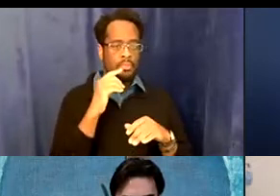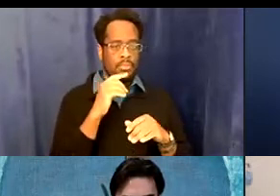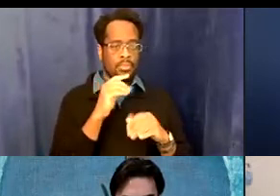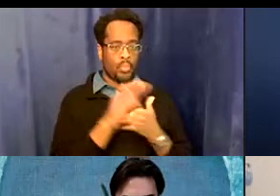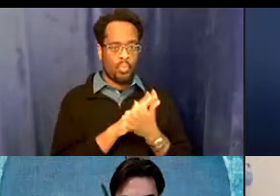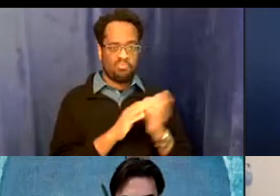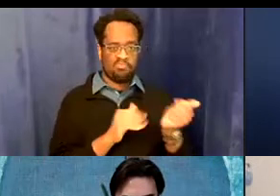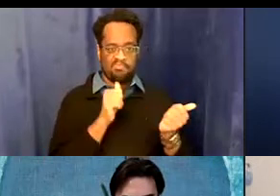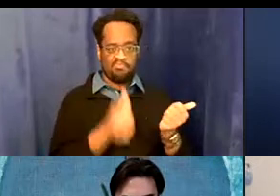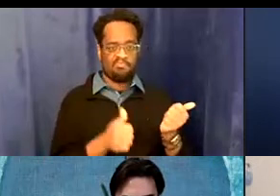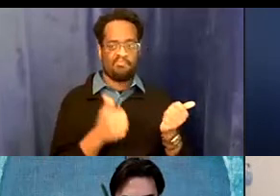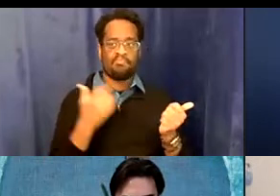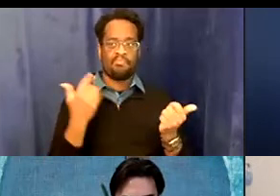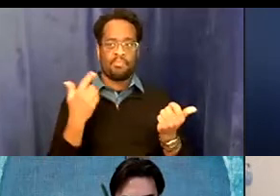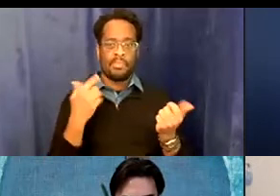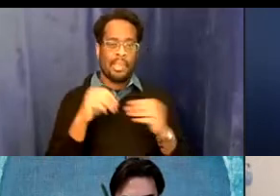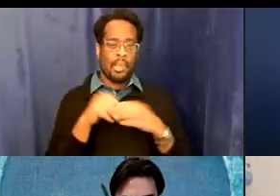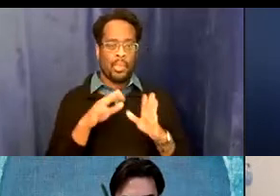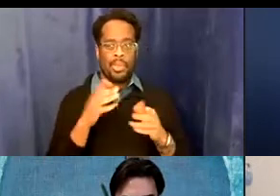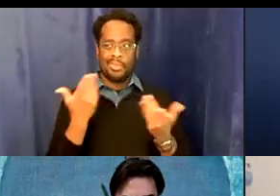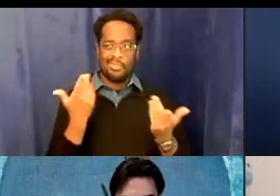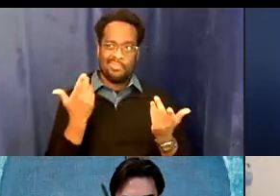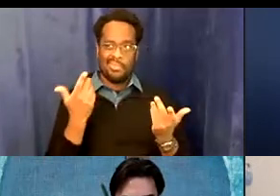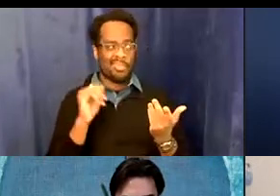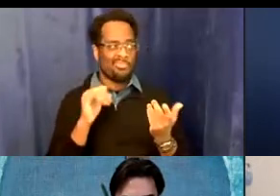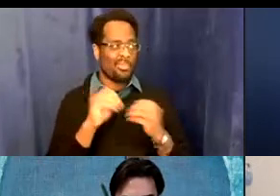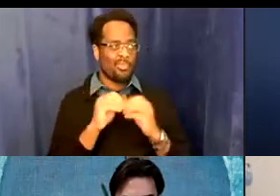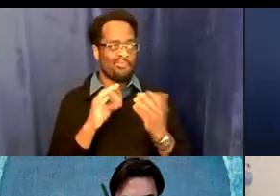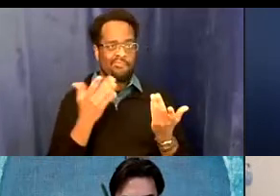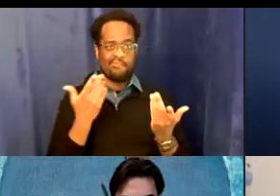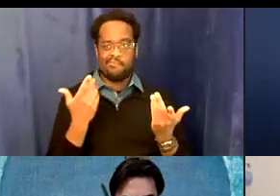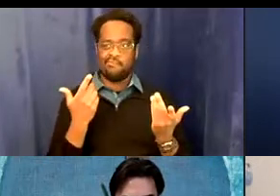they didn't care about the black deaf kids they didn't care whether they spoke or signed so um